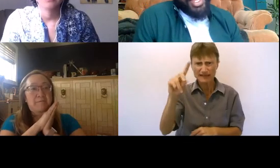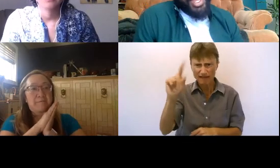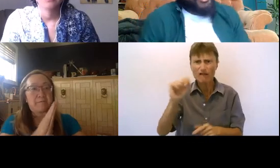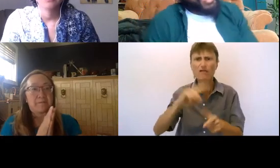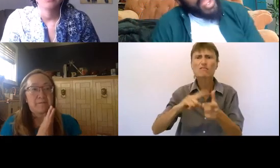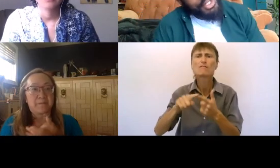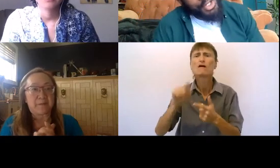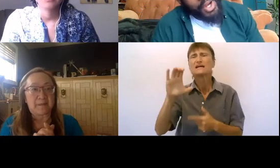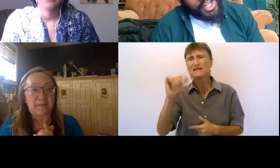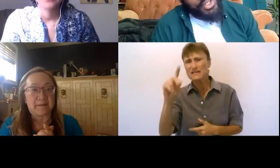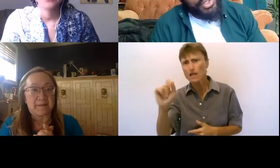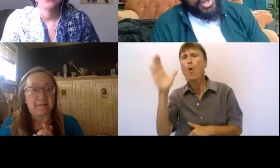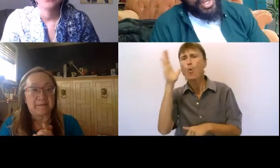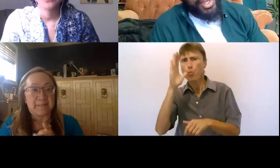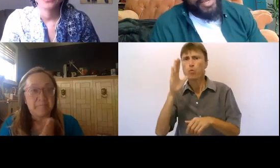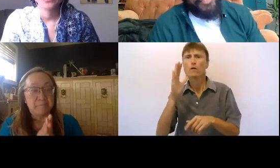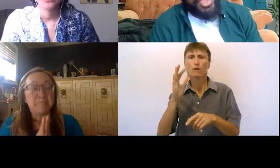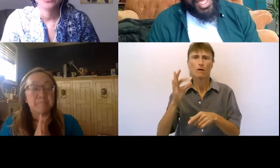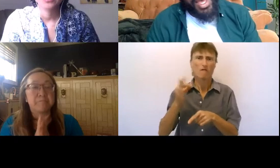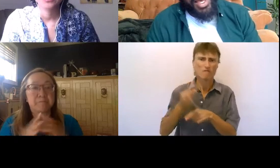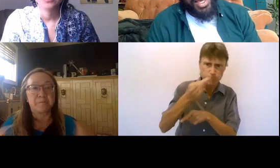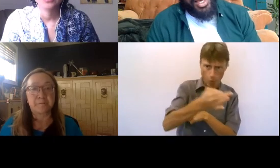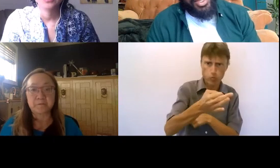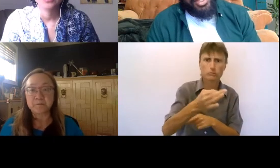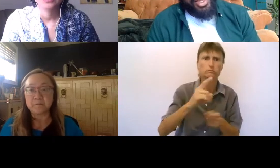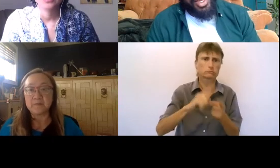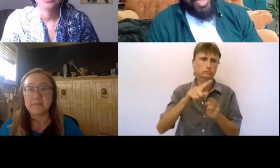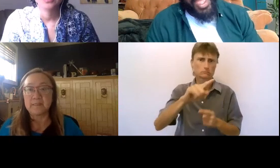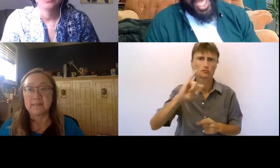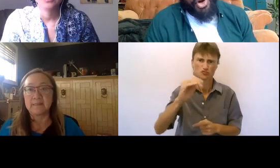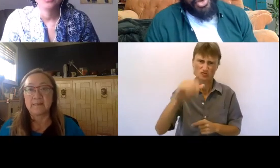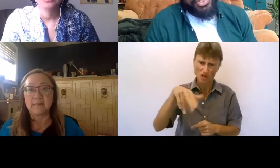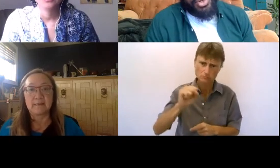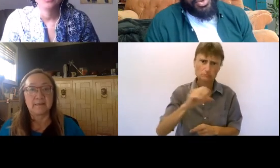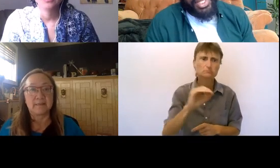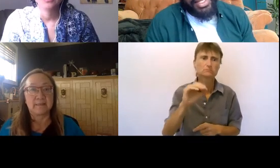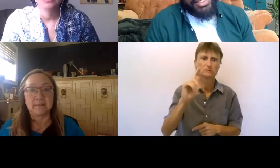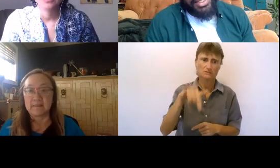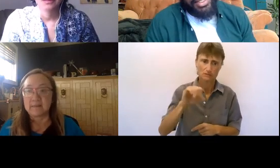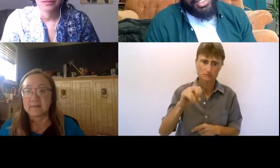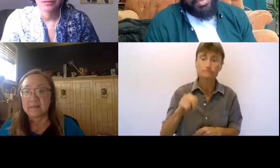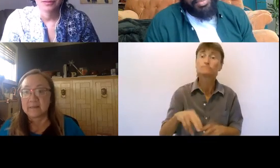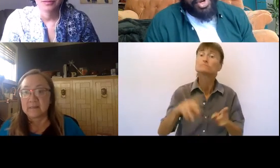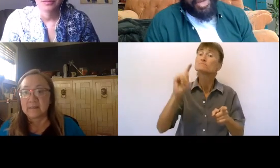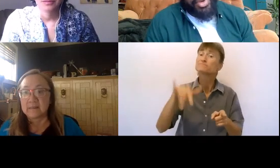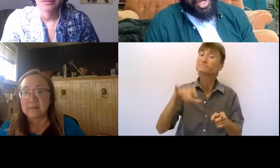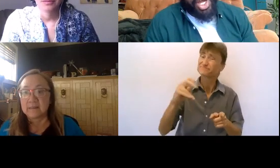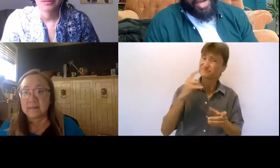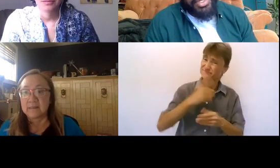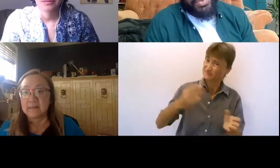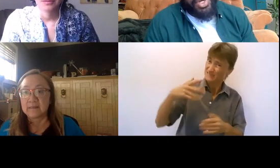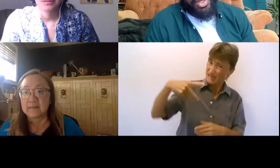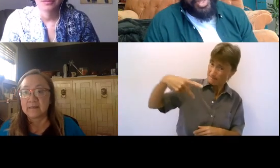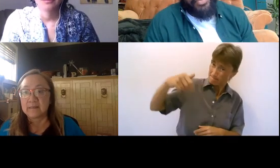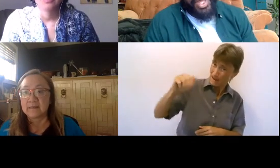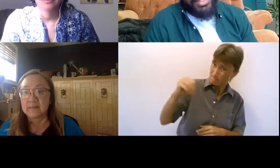No. I do actually. Sorry. Pam also would like to just bring up a comment as well but that's